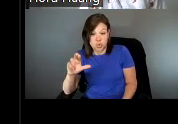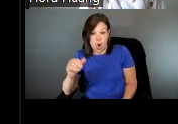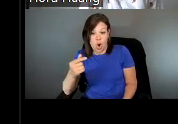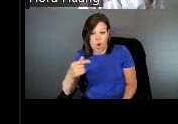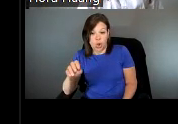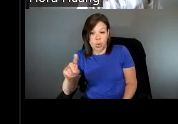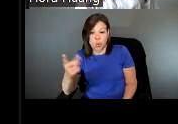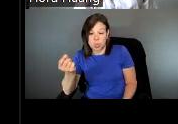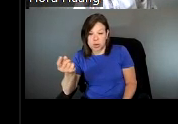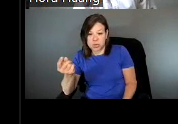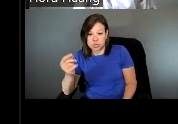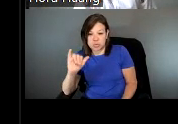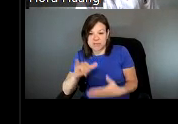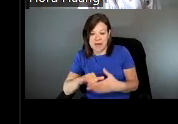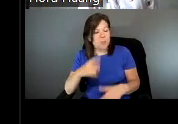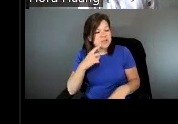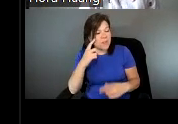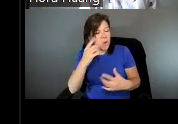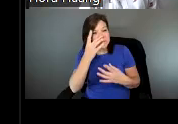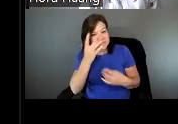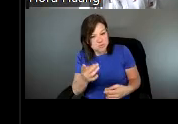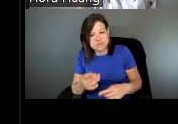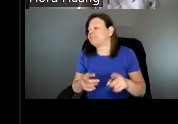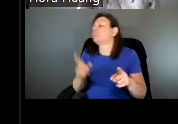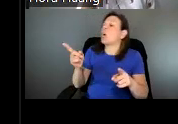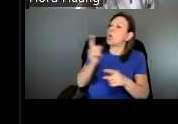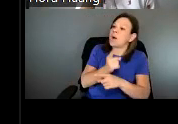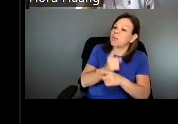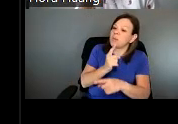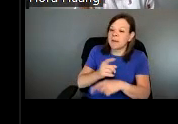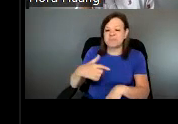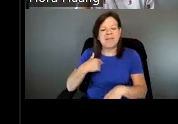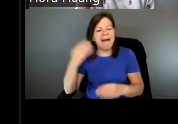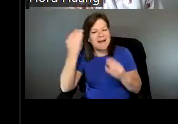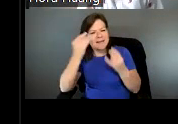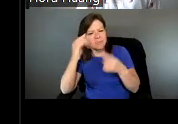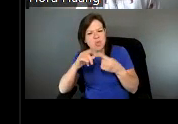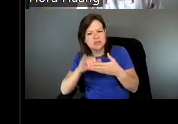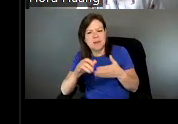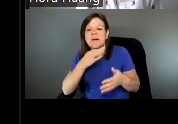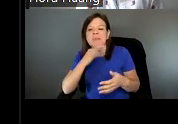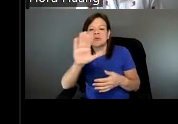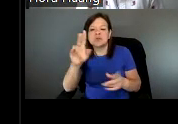Oh, that was true. - That was really interesting. I was wondering if- - Yeah. I had some thoughts about it. I was wondering what your take was.